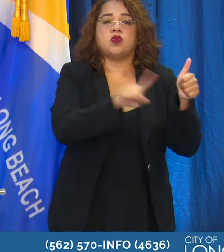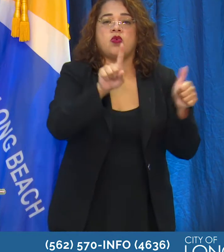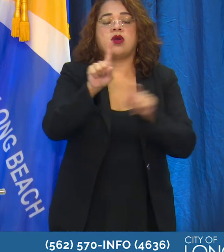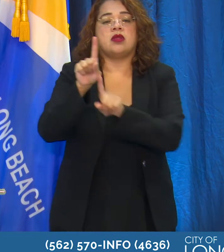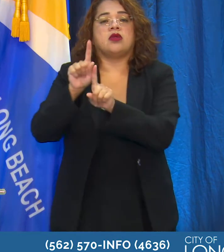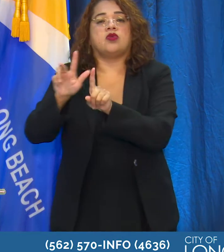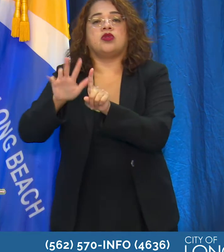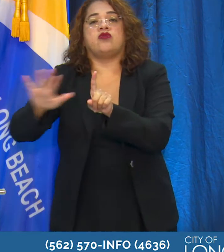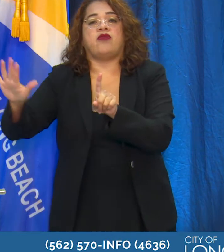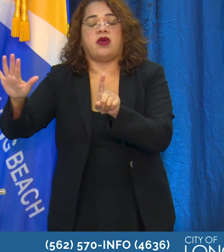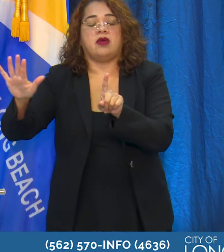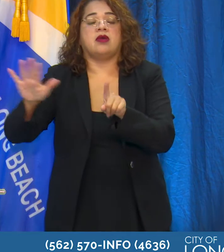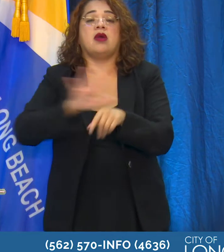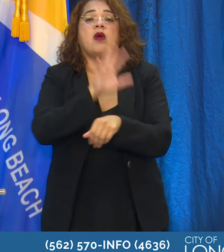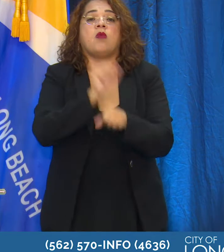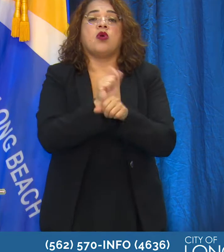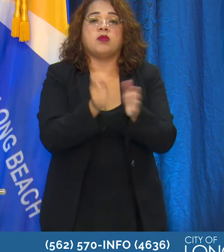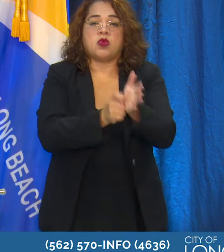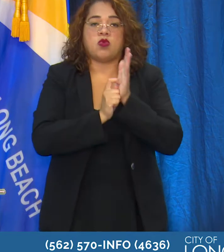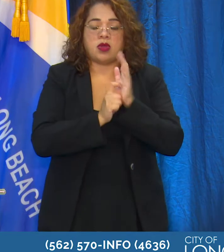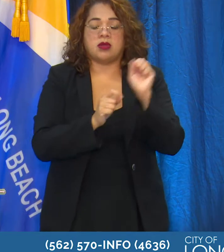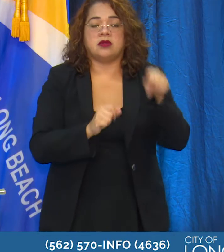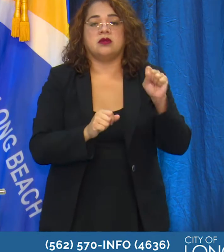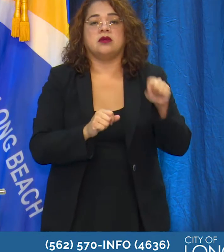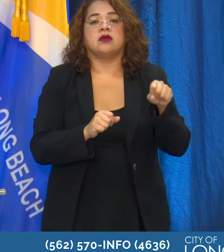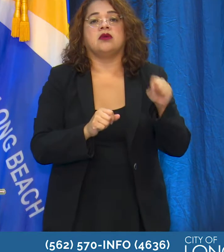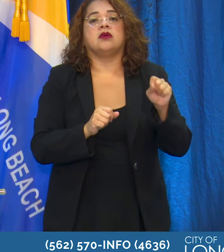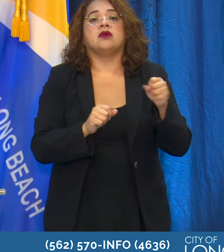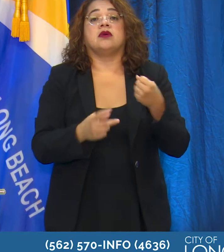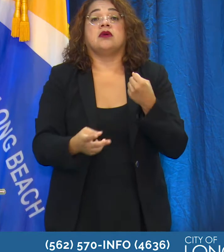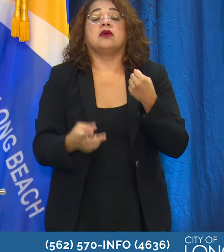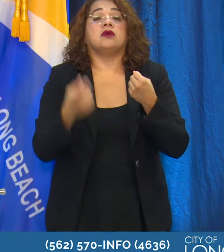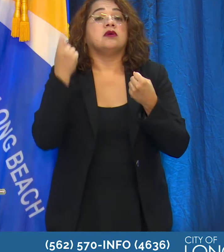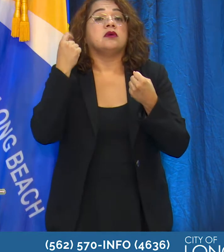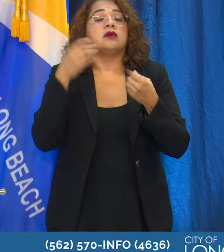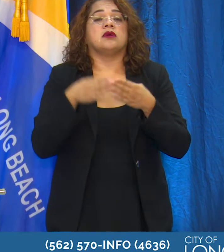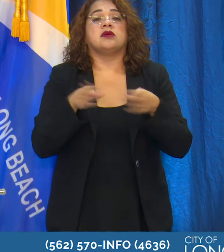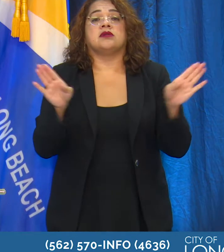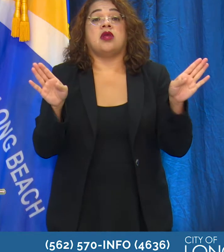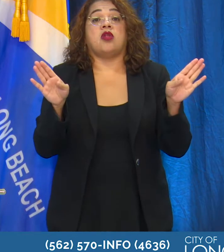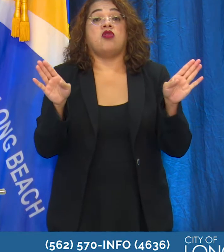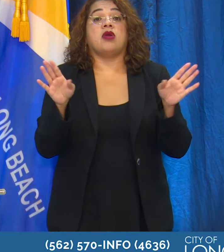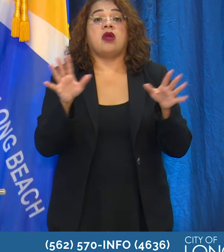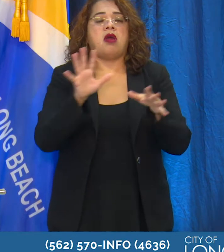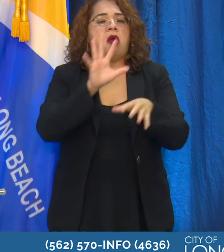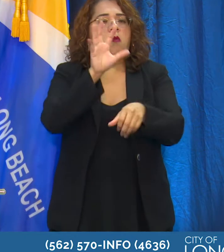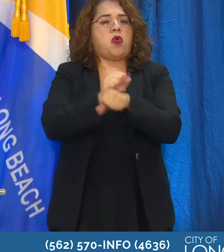Remember appointments are required but same day appointments are generally available right now.